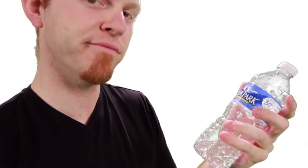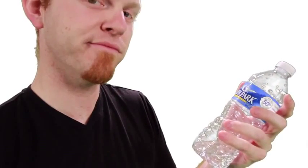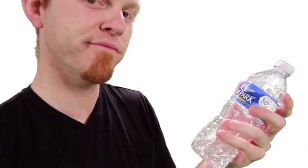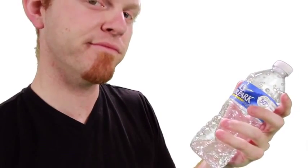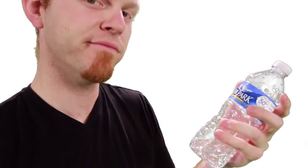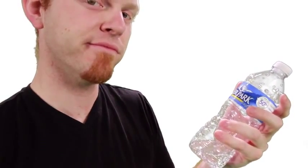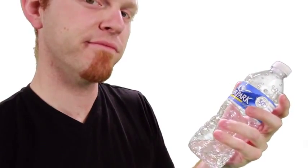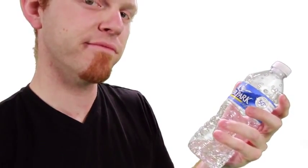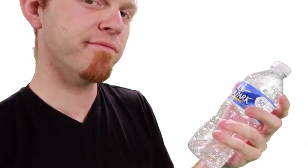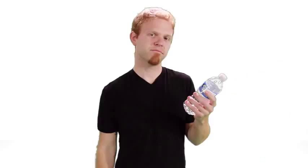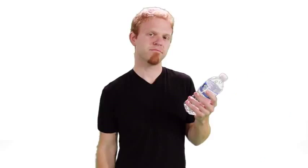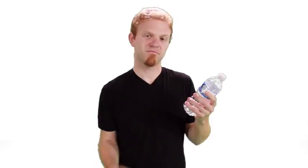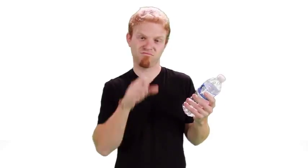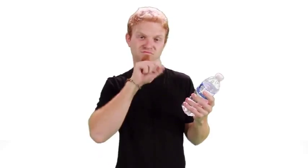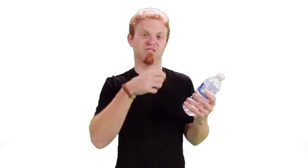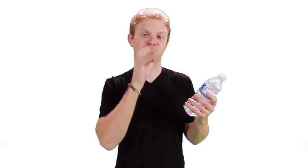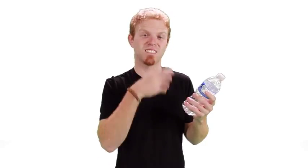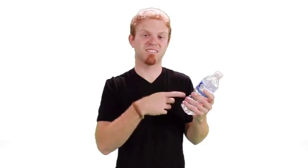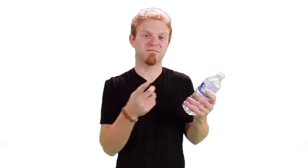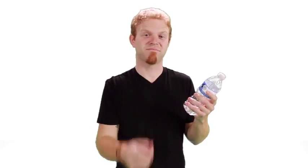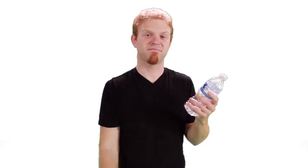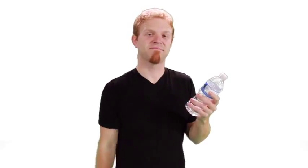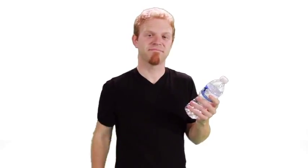Do you enjoy drinking this?